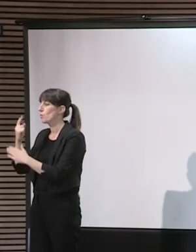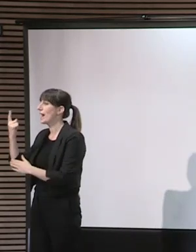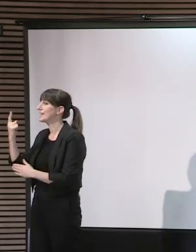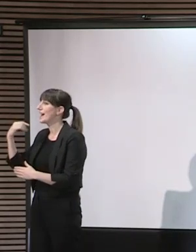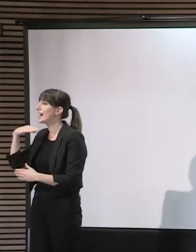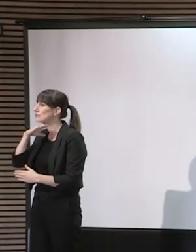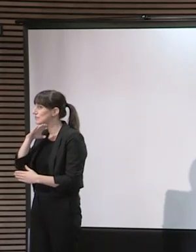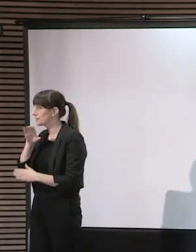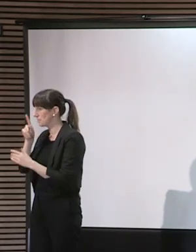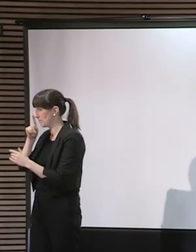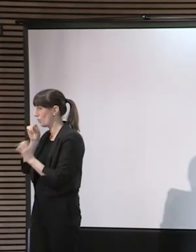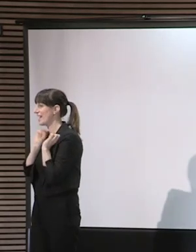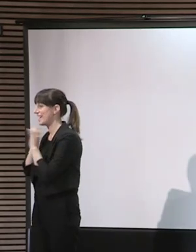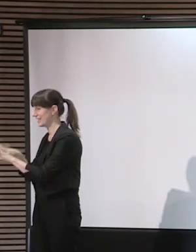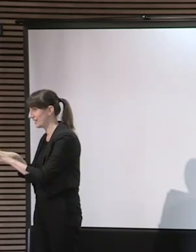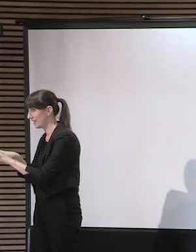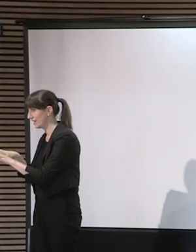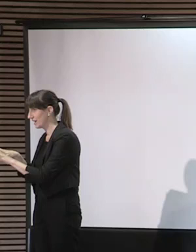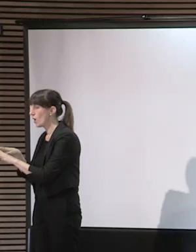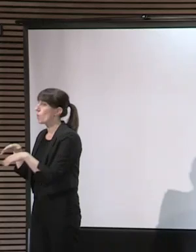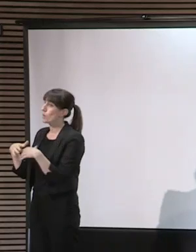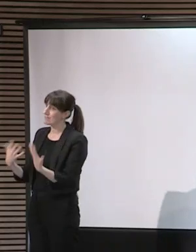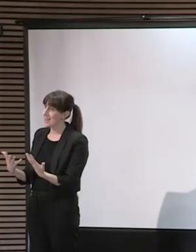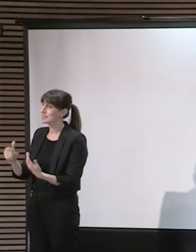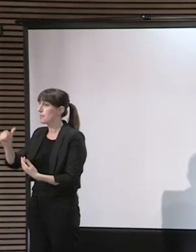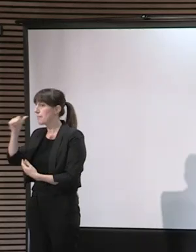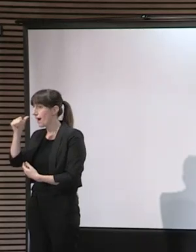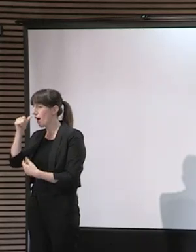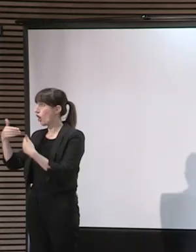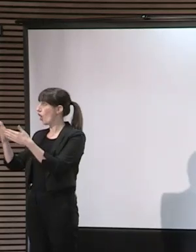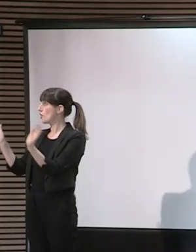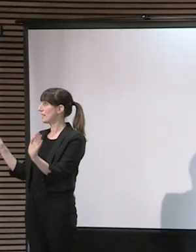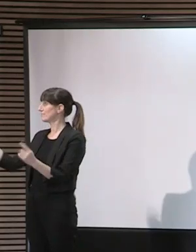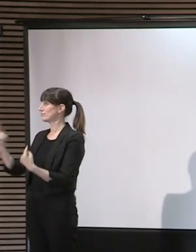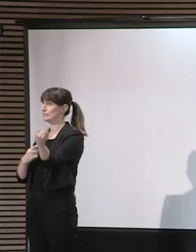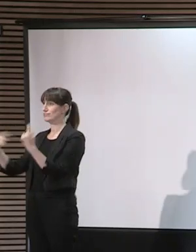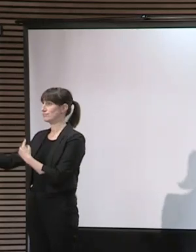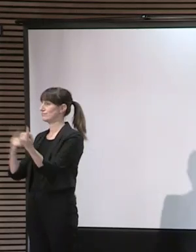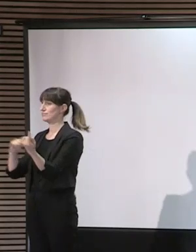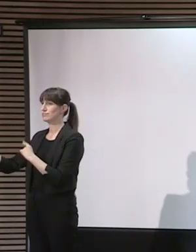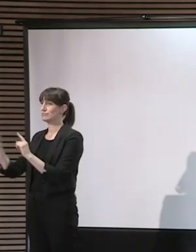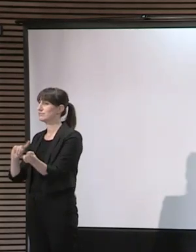people, as opposed to the fact that you could have 1,000 people coming through a bar at any given night. That isn't